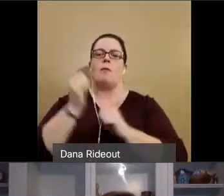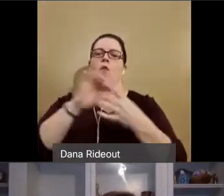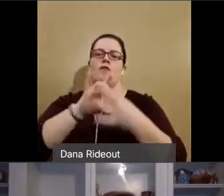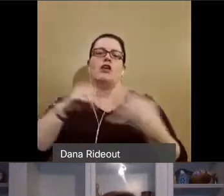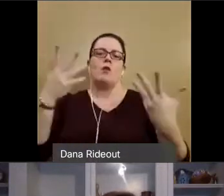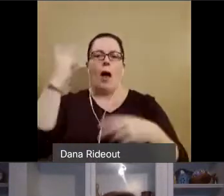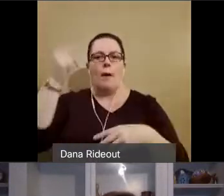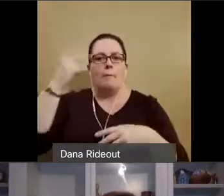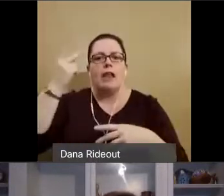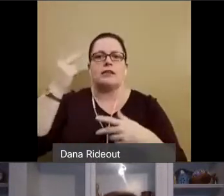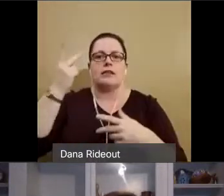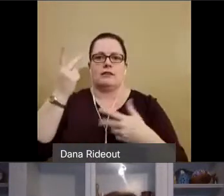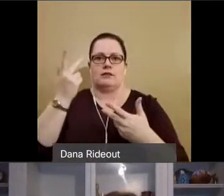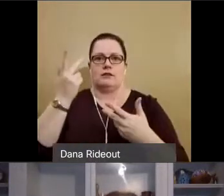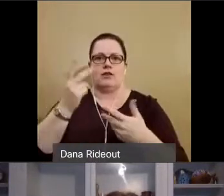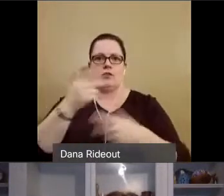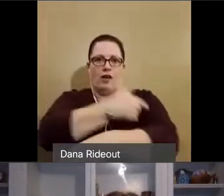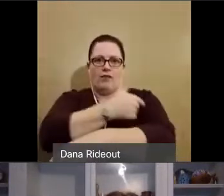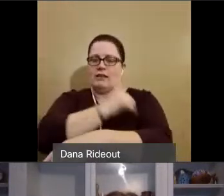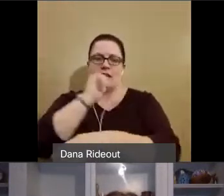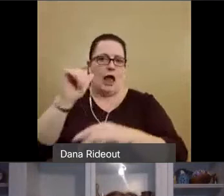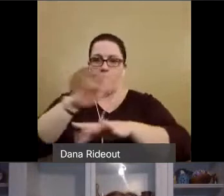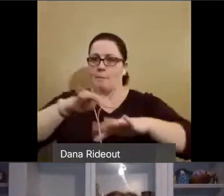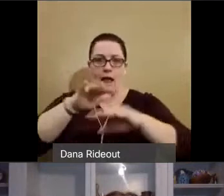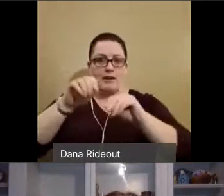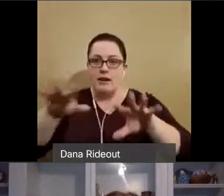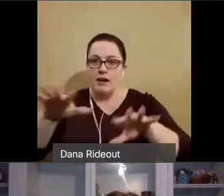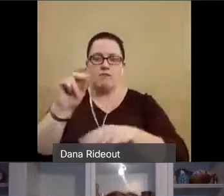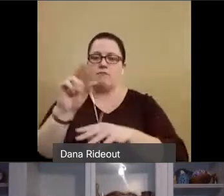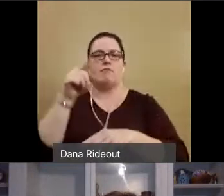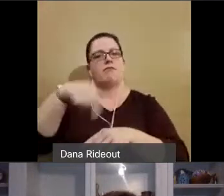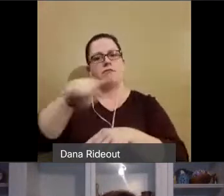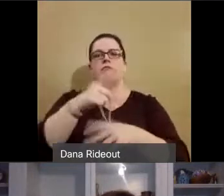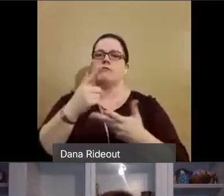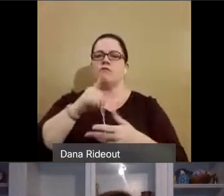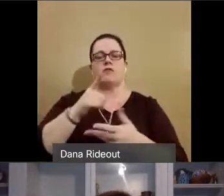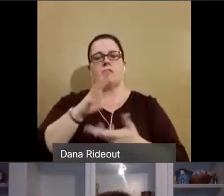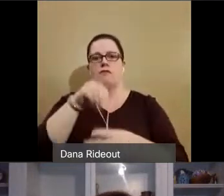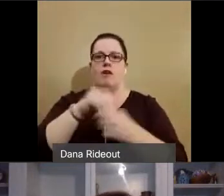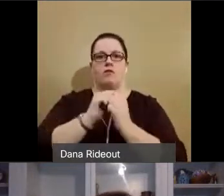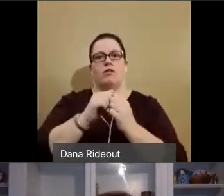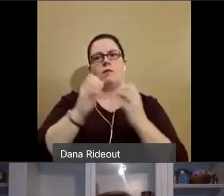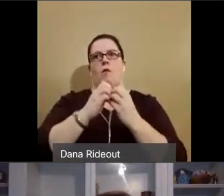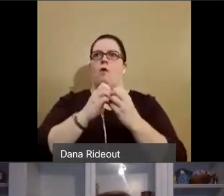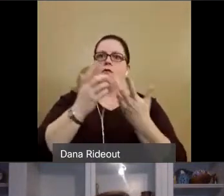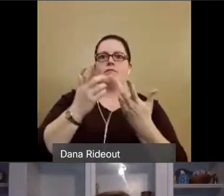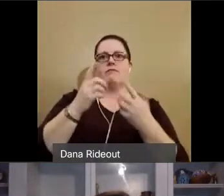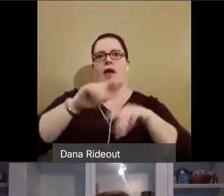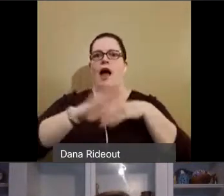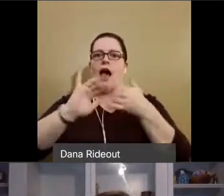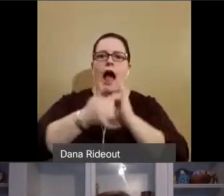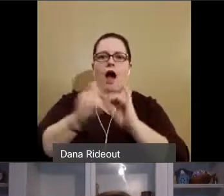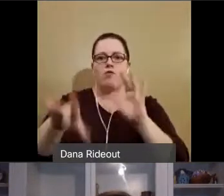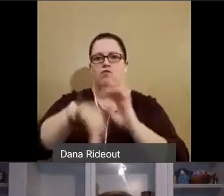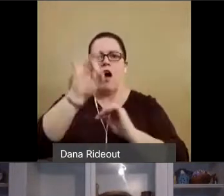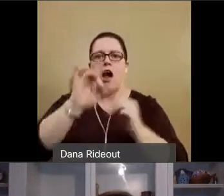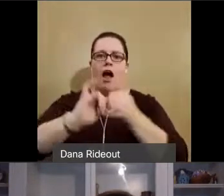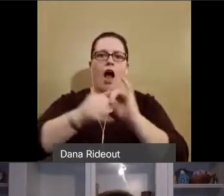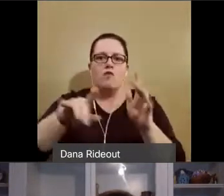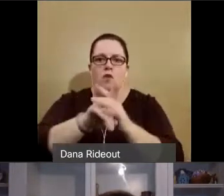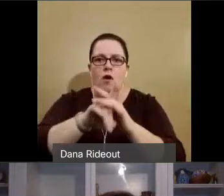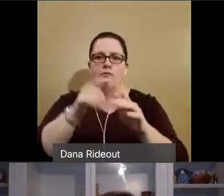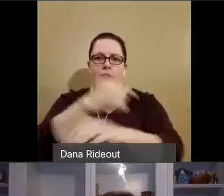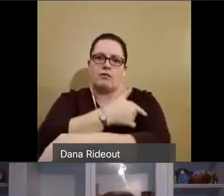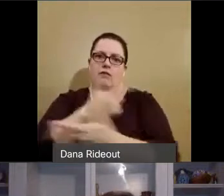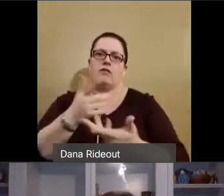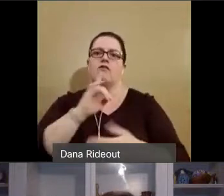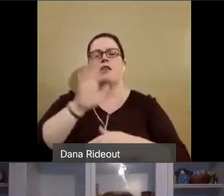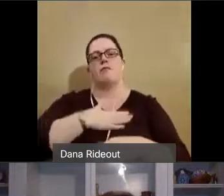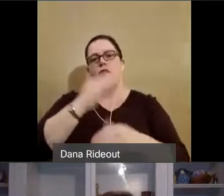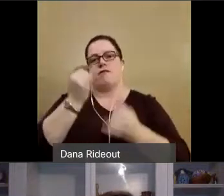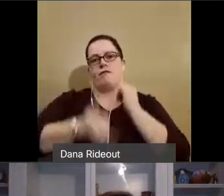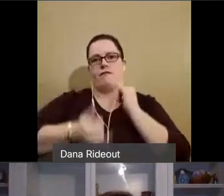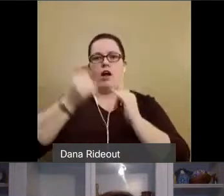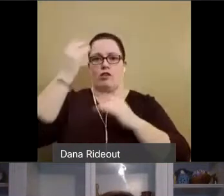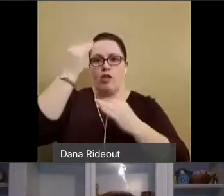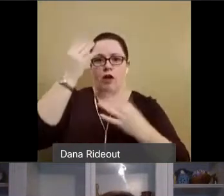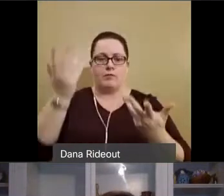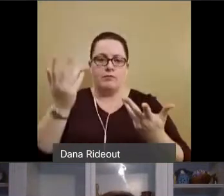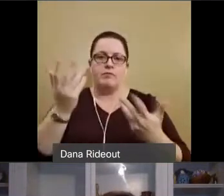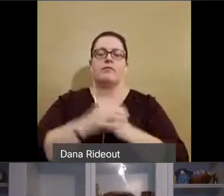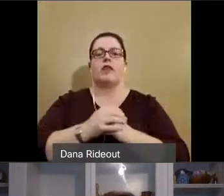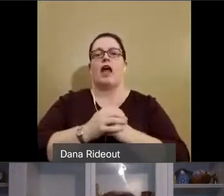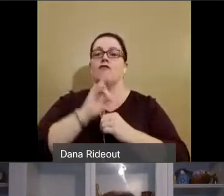We always say vaccines are not magic bullets, they exist within wider context in, which they're rolled out. So, my sort of final point on this is it's exciting about the vaccine, but we don't want to lose our heads around this.